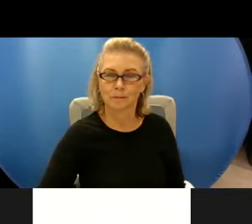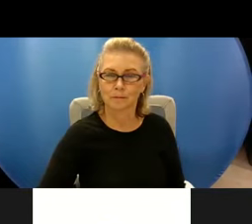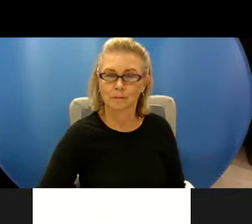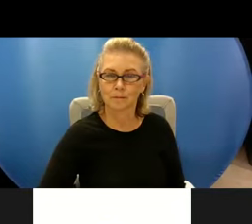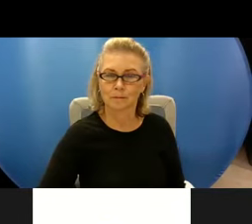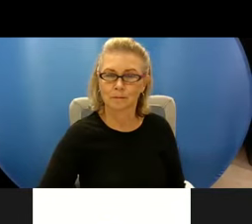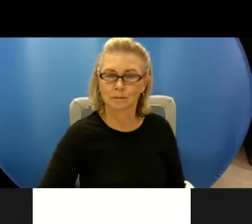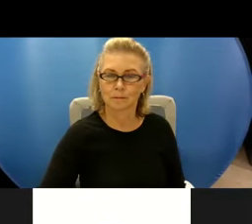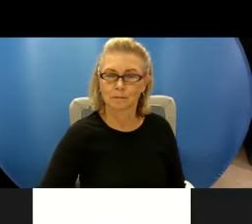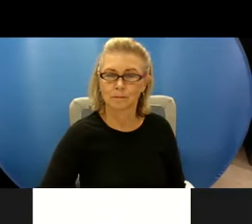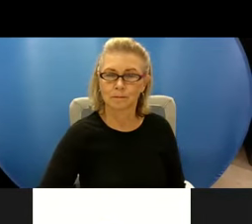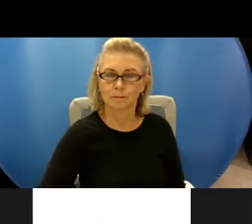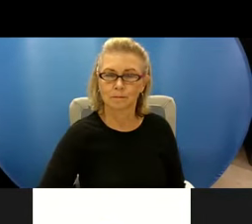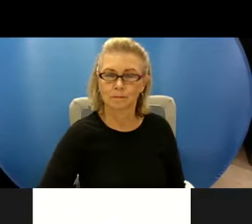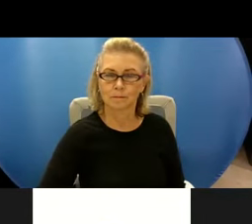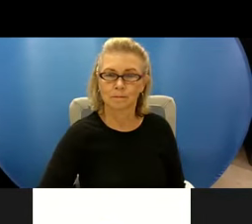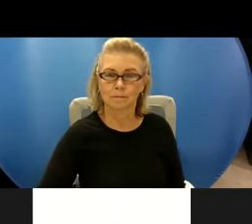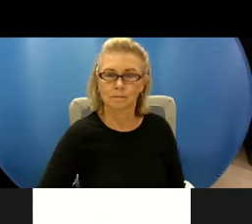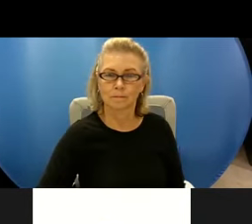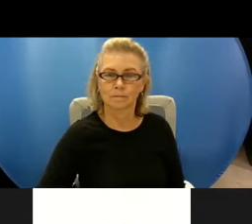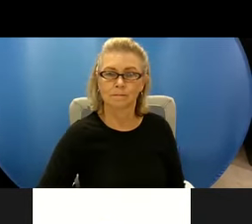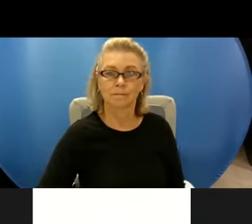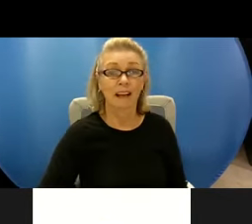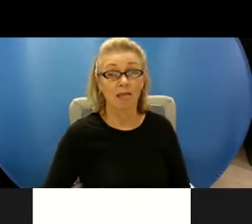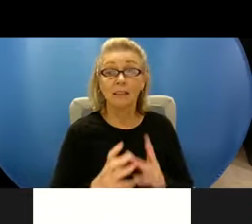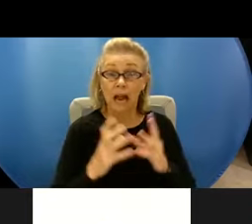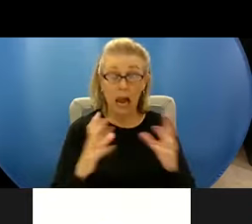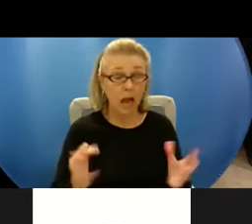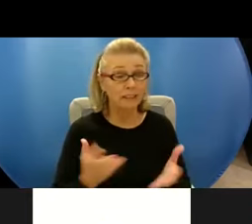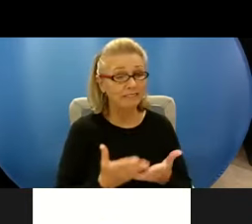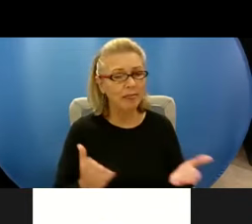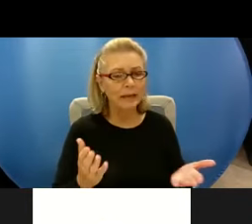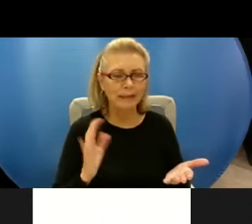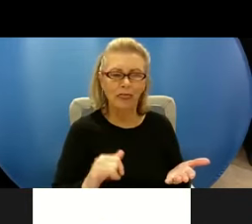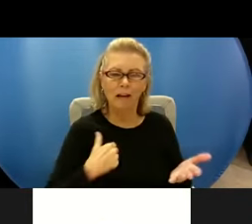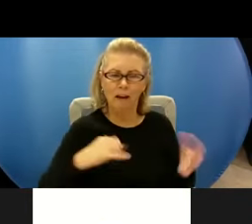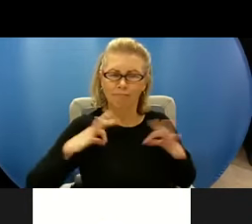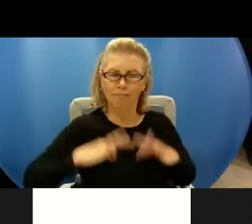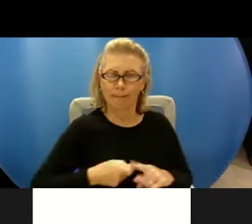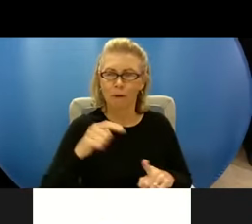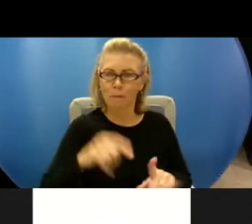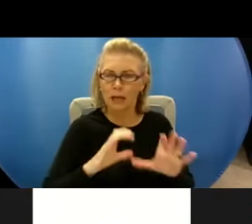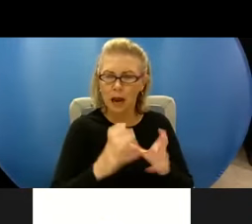There is a lot of things I've taken away from this class, more than I thought I would just because